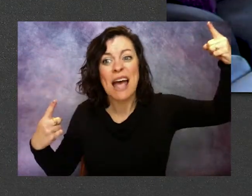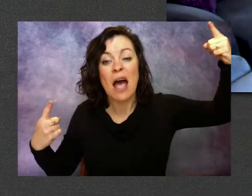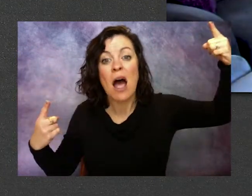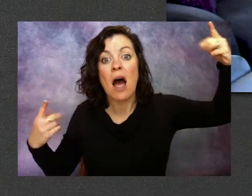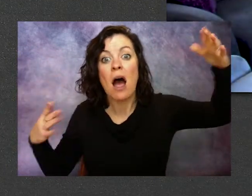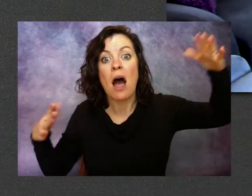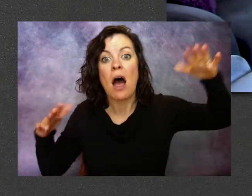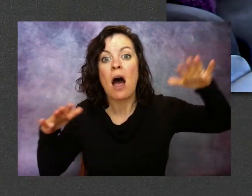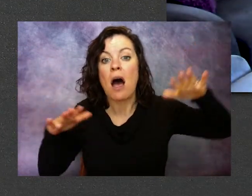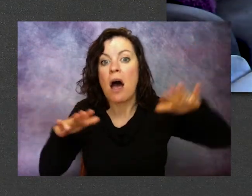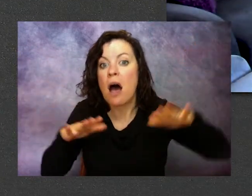Me, being quiet.